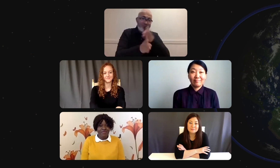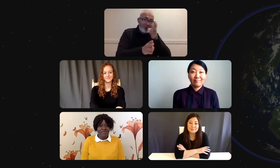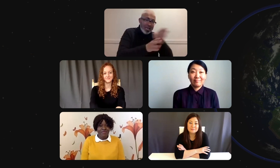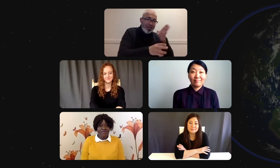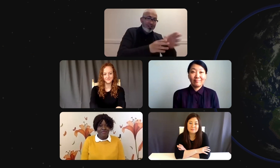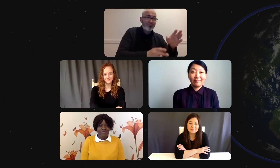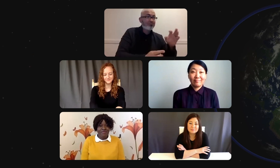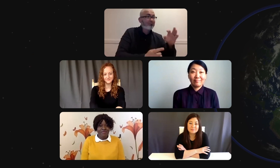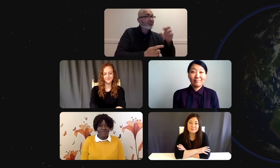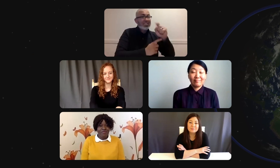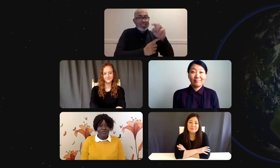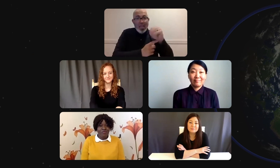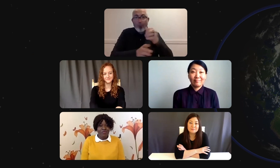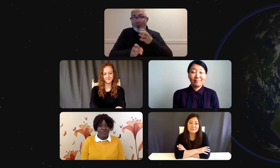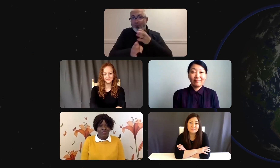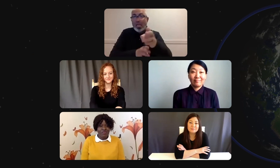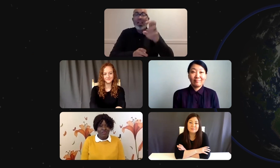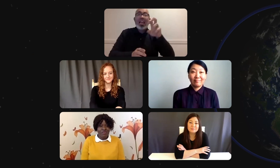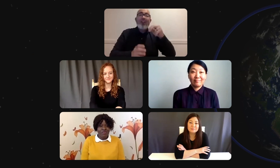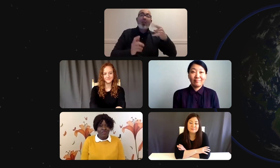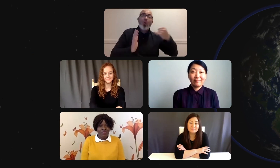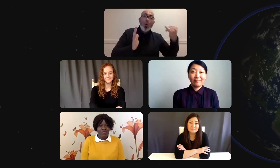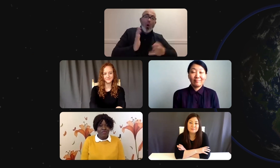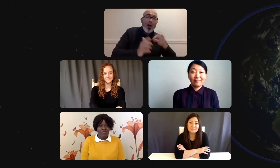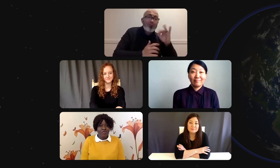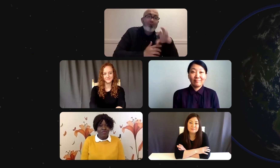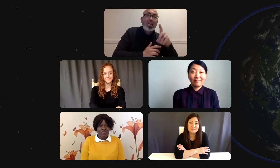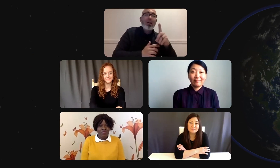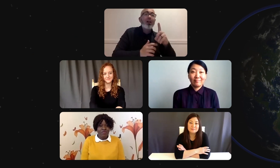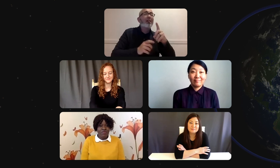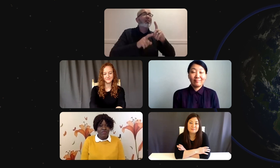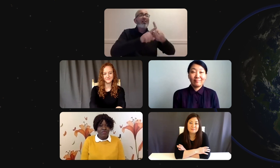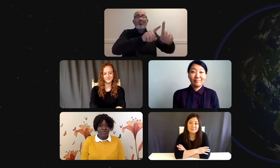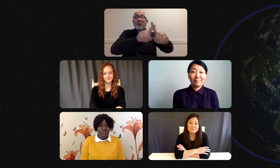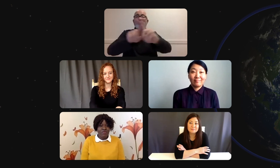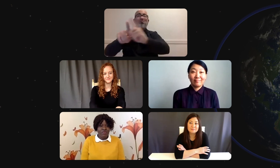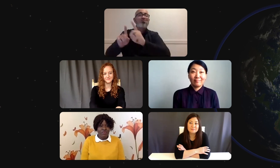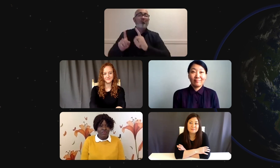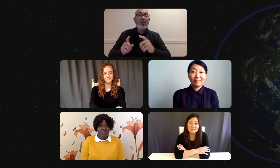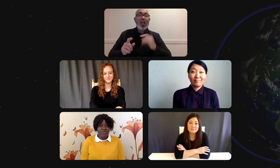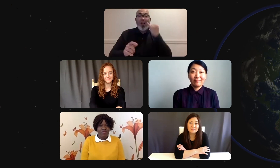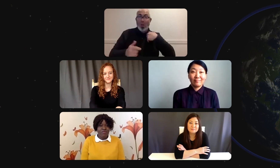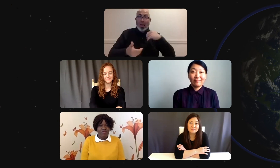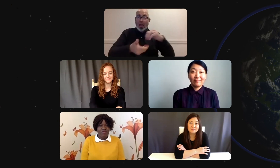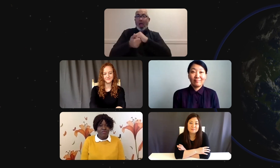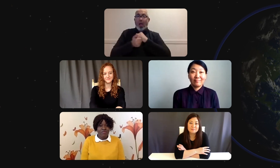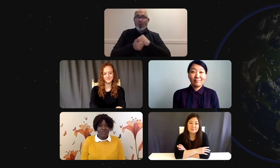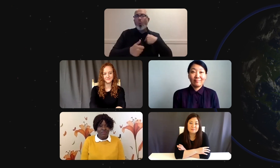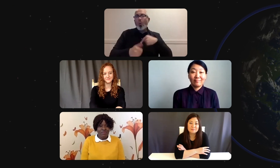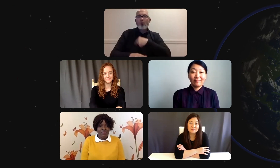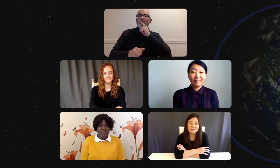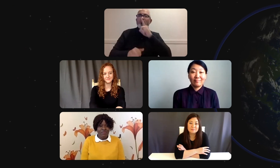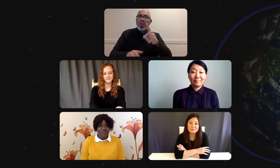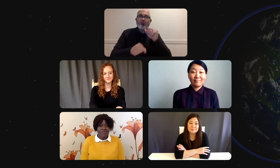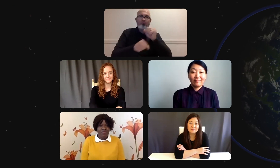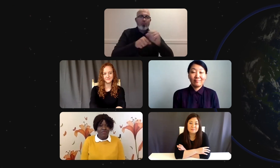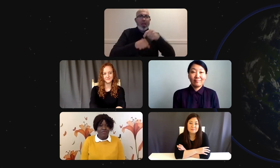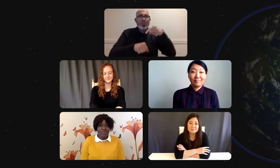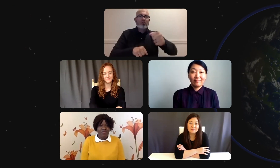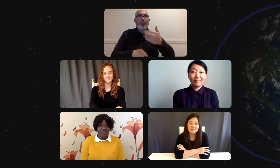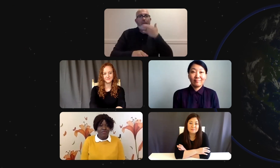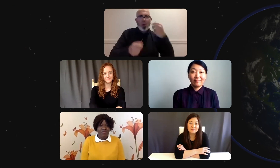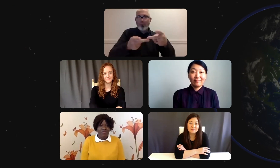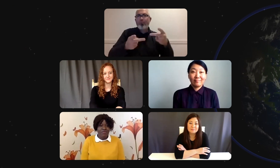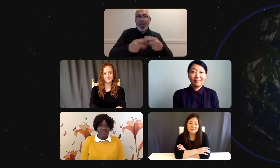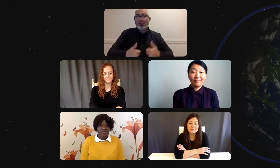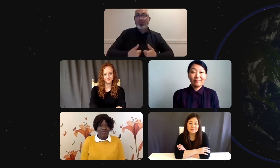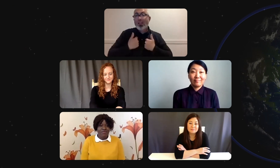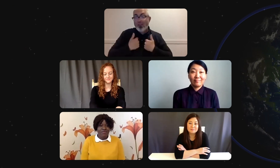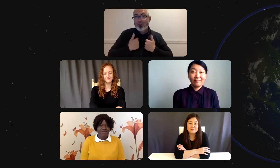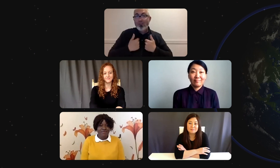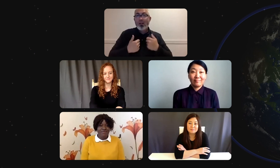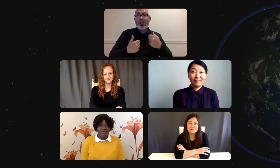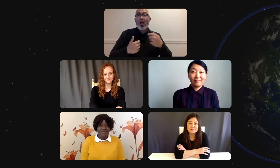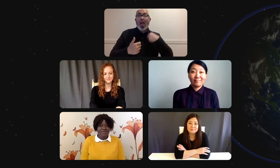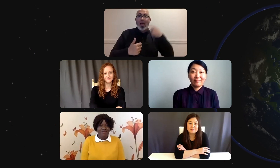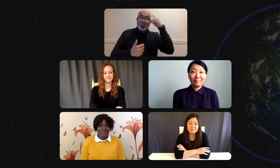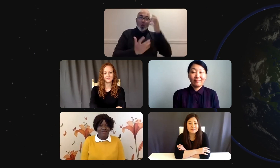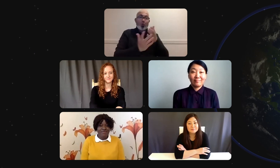If all of our fields -- creative, STEM -- if we can collaborate, we can make this planet